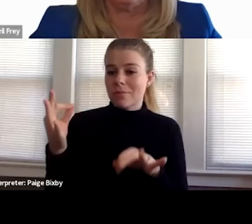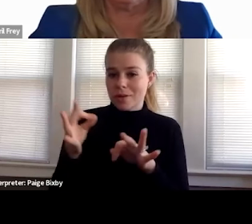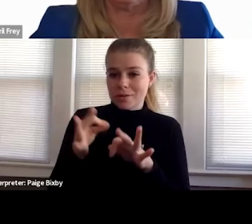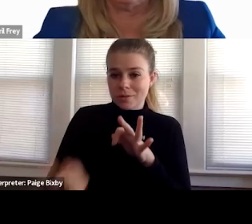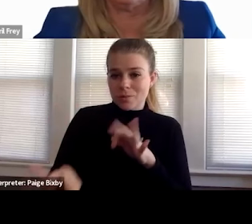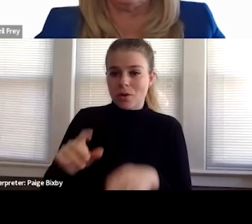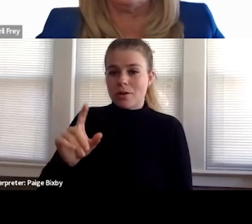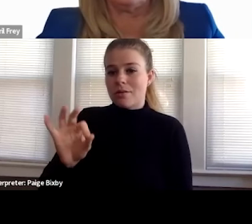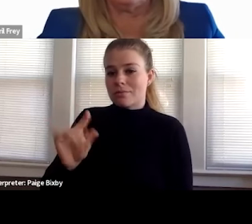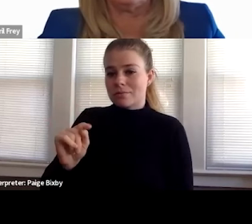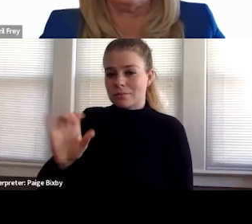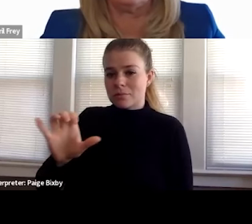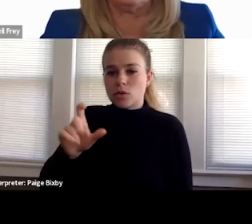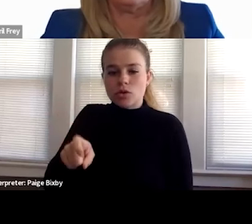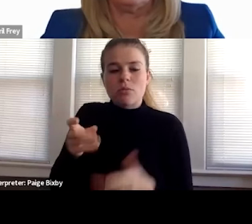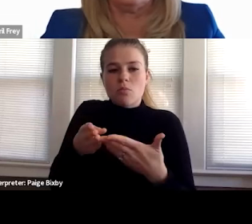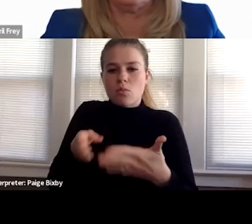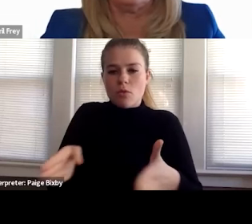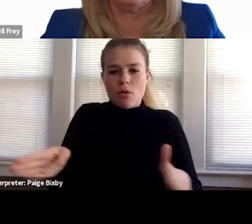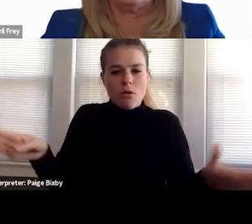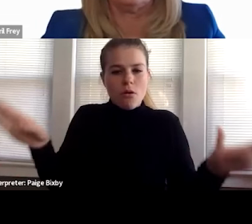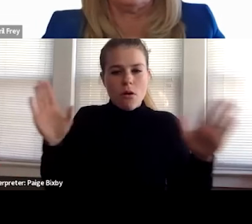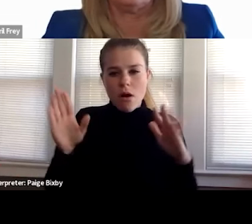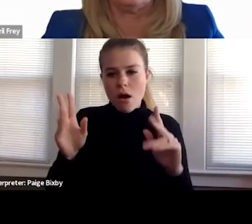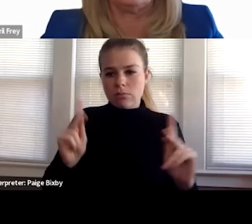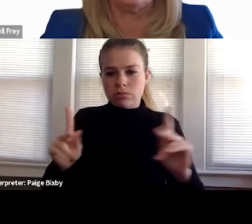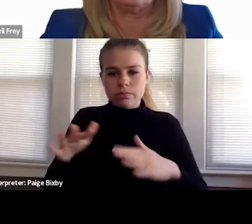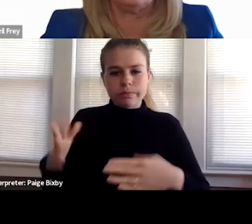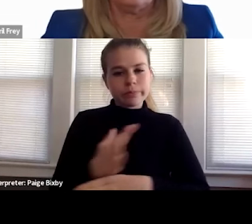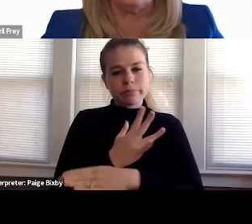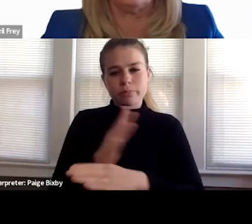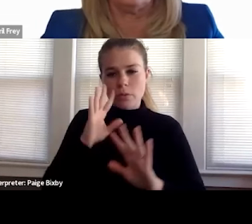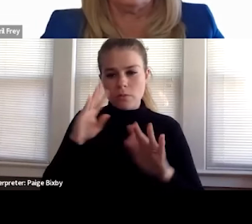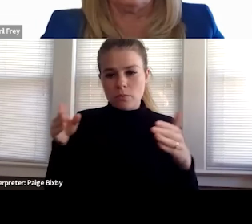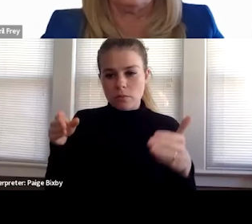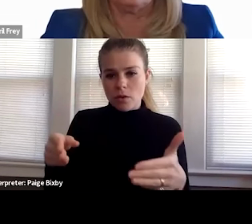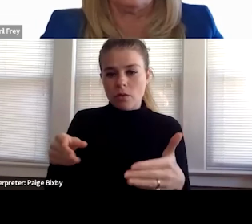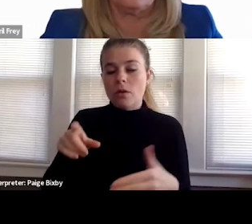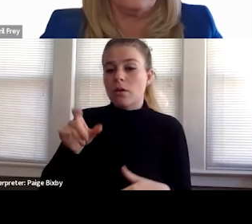should have a broad population of focus. If a family has a substantiated child welfare case,